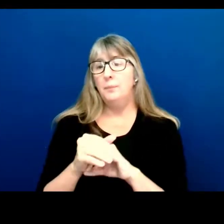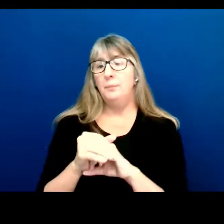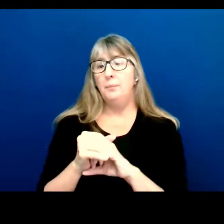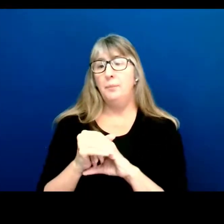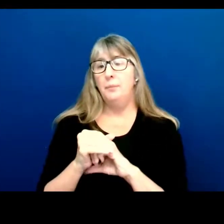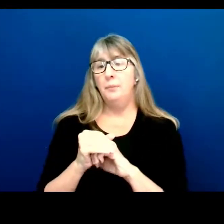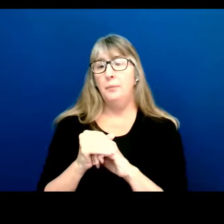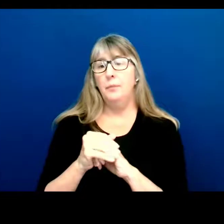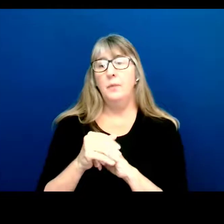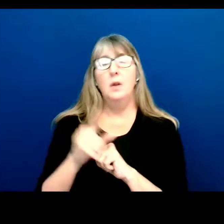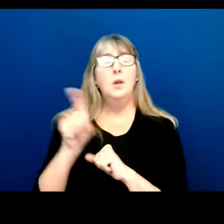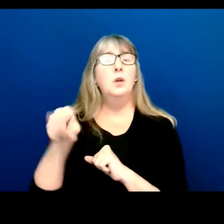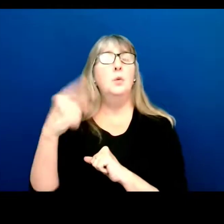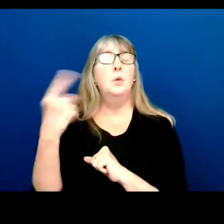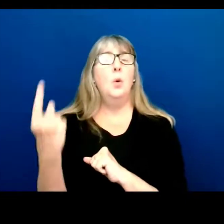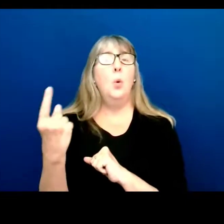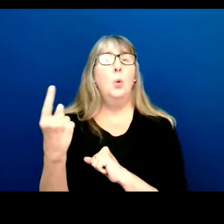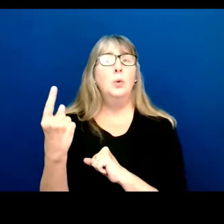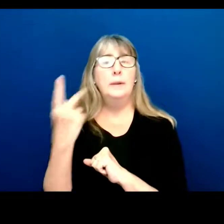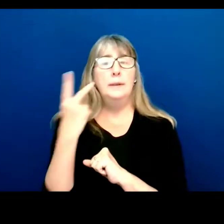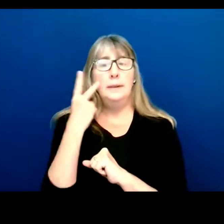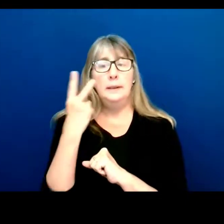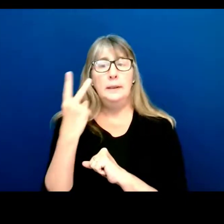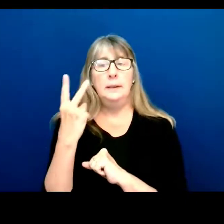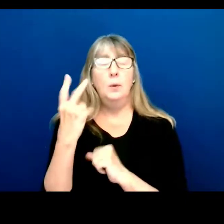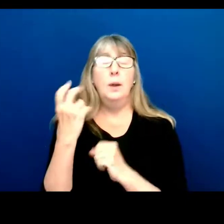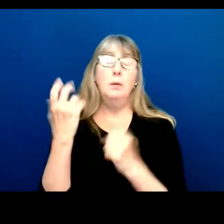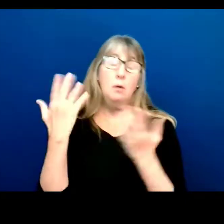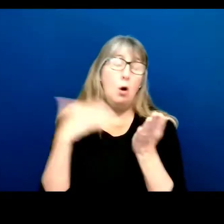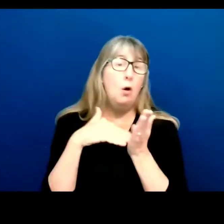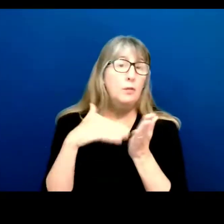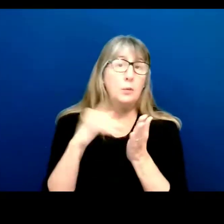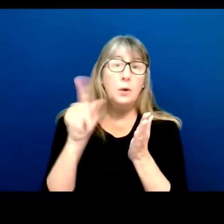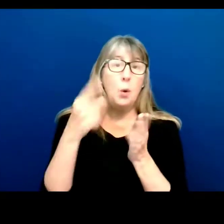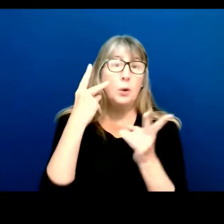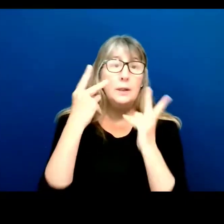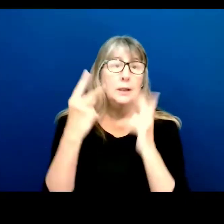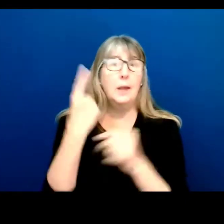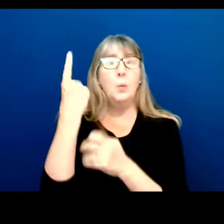you would only see .. . In a lot of cases, we only see one person that's assigned.